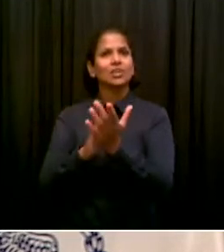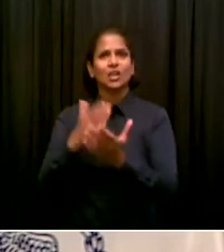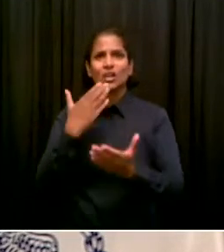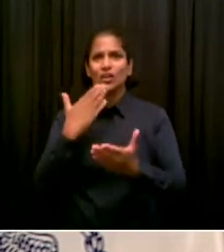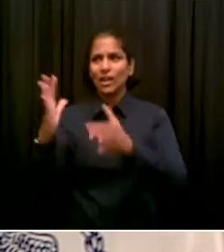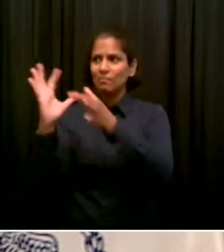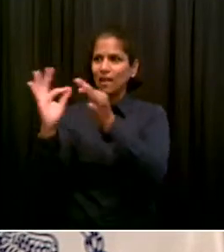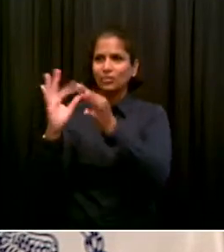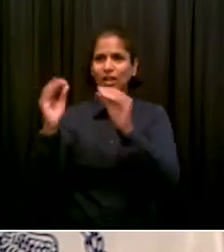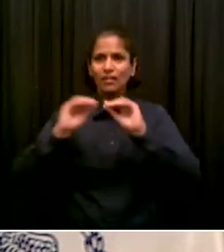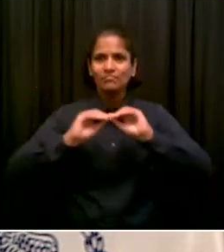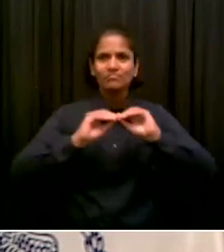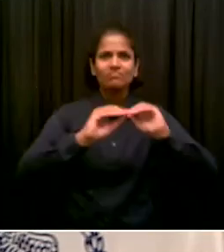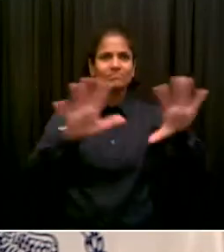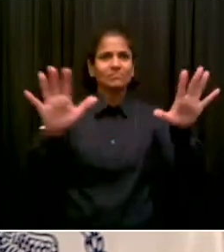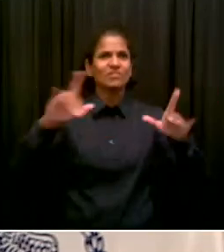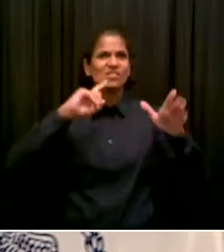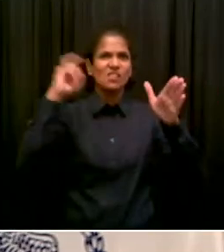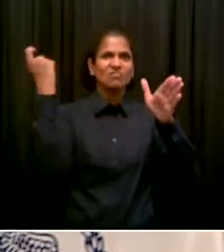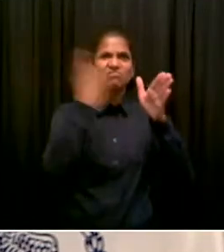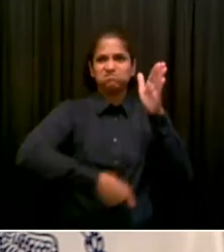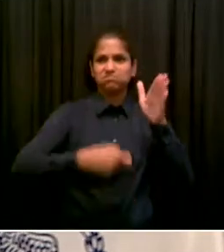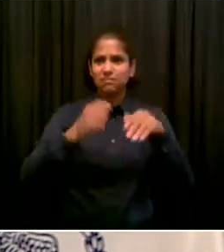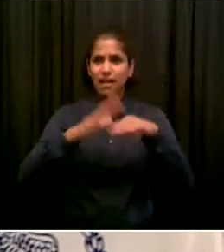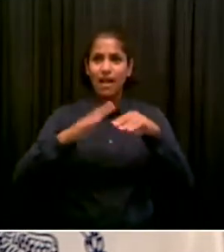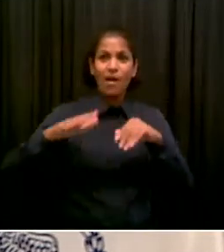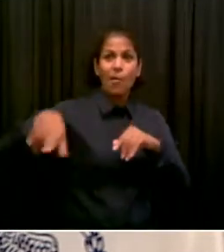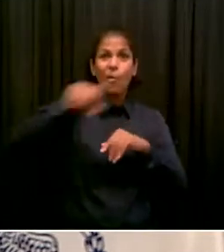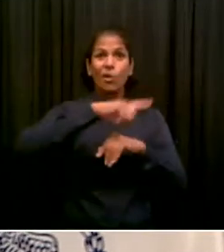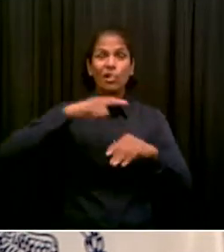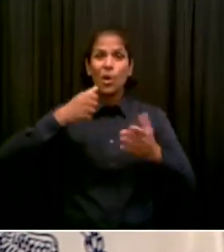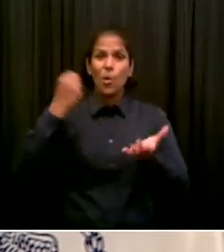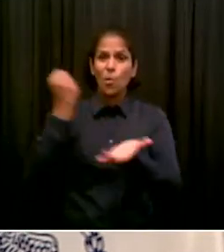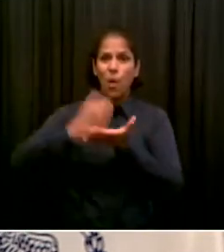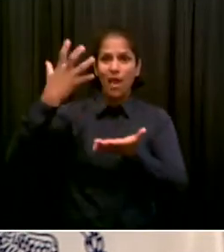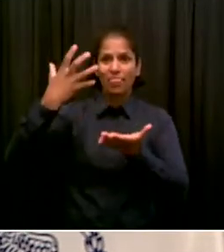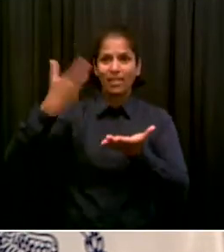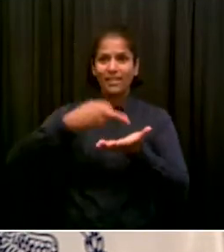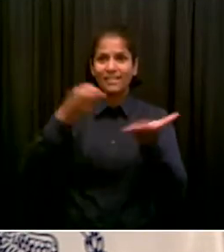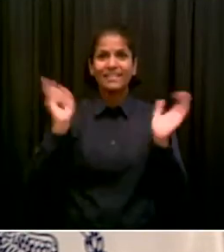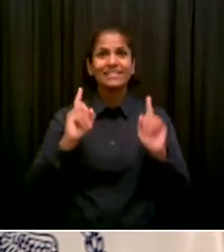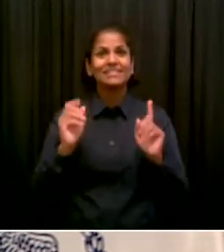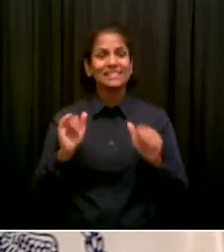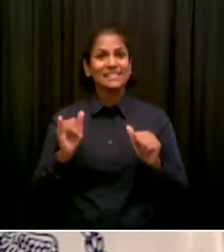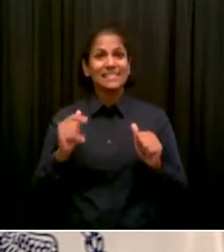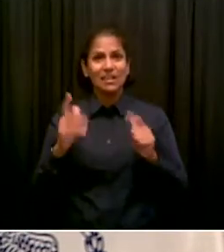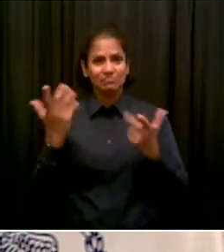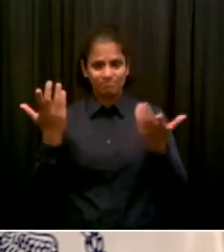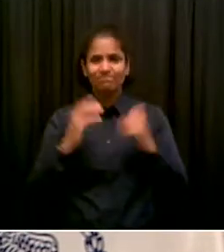WE NEED TO MAKE SURE EVERYONE PAYS THEIR FAIR SHARE AND I COMMEND HER. SHE IS SOMEONE I LOOK FORWARD